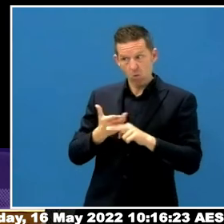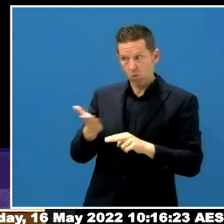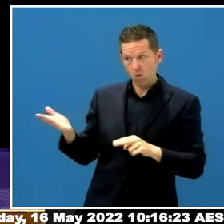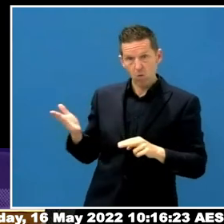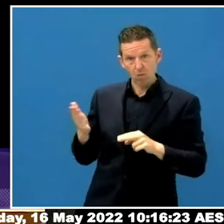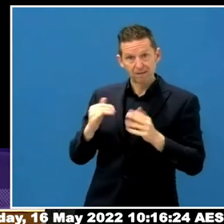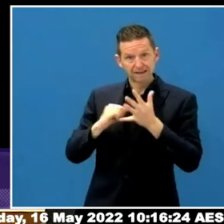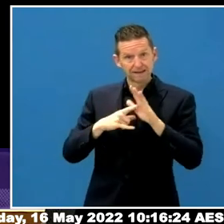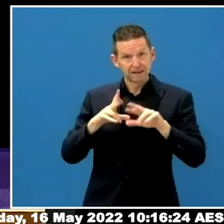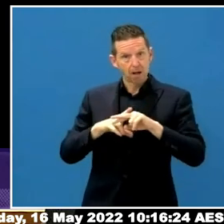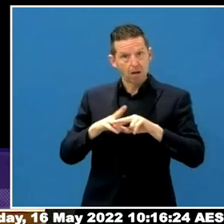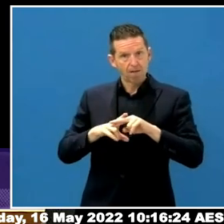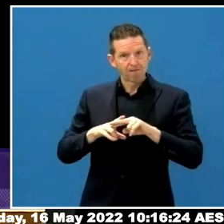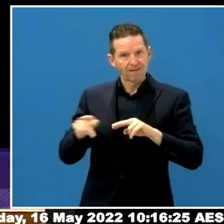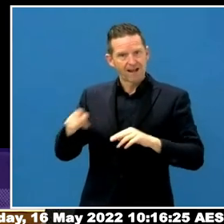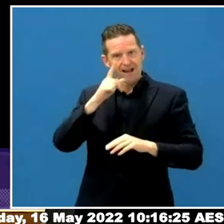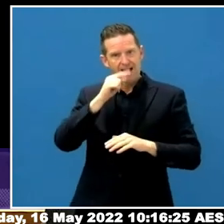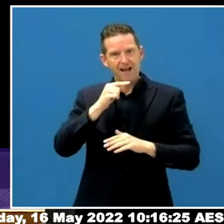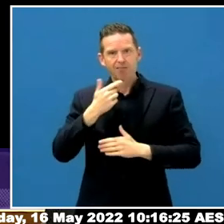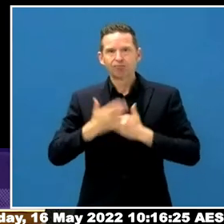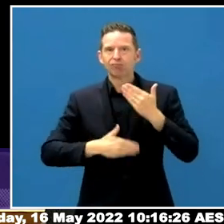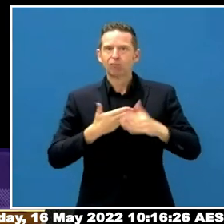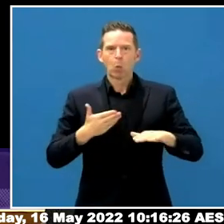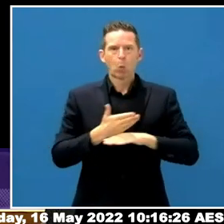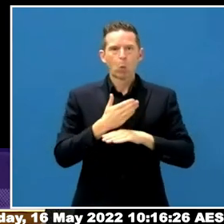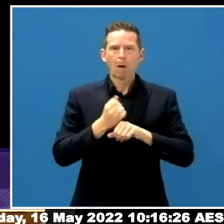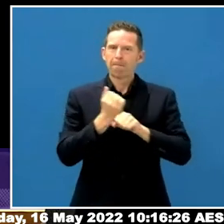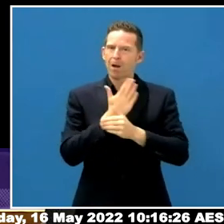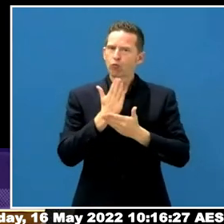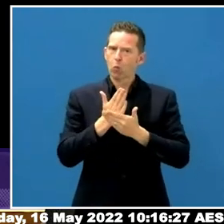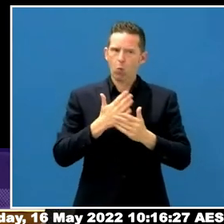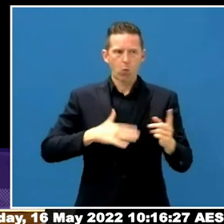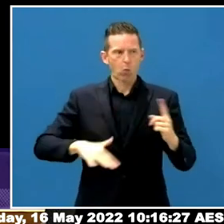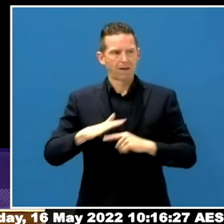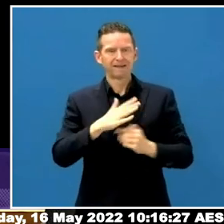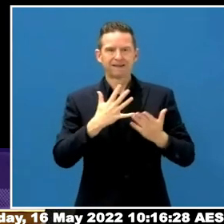that they could do their jobs in a safe environment and to the best of their ability.